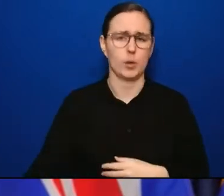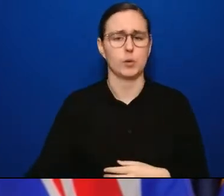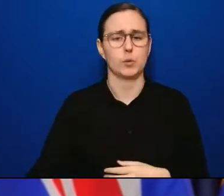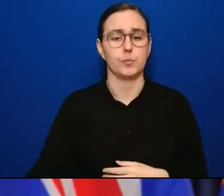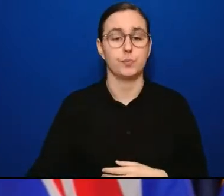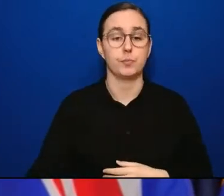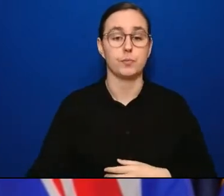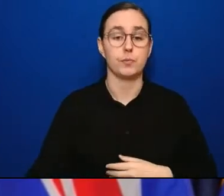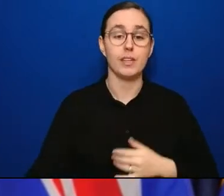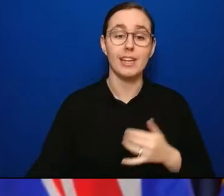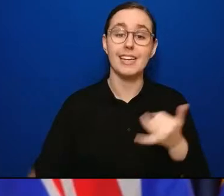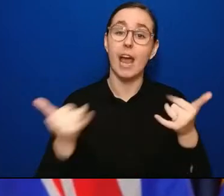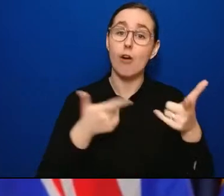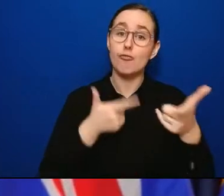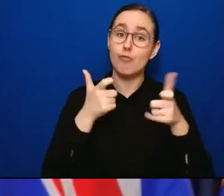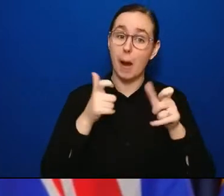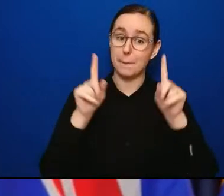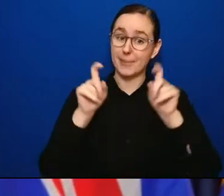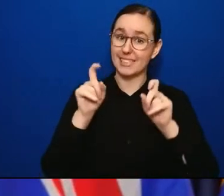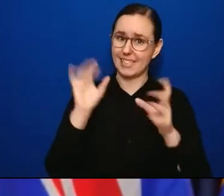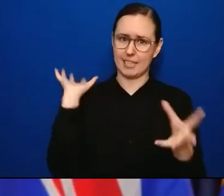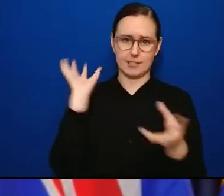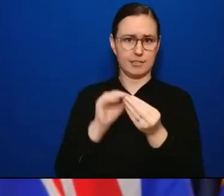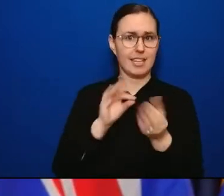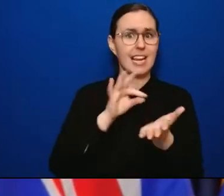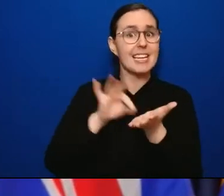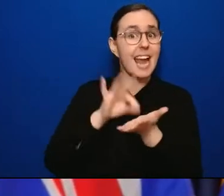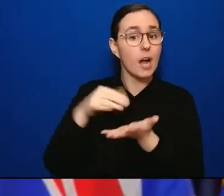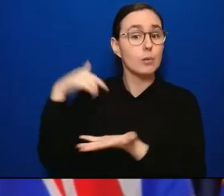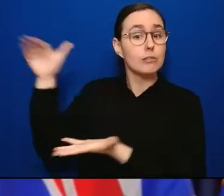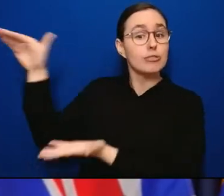now an update on rapid tests As